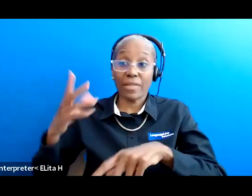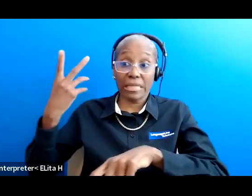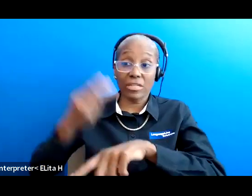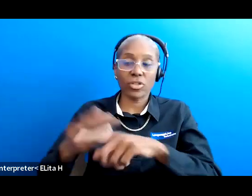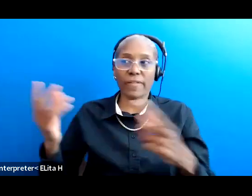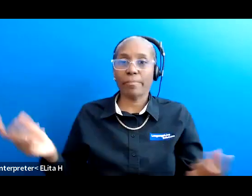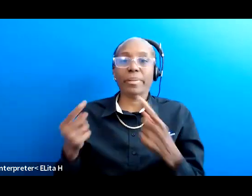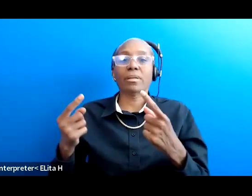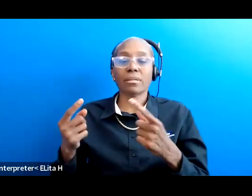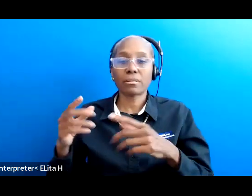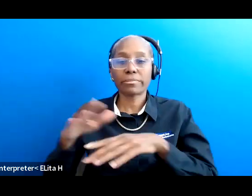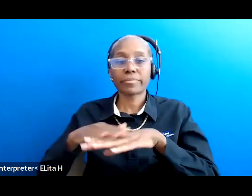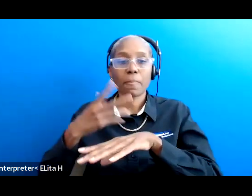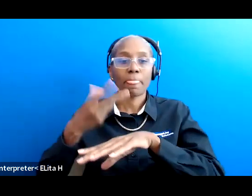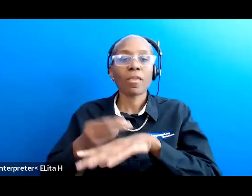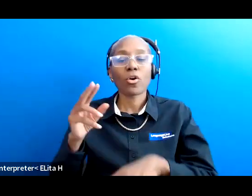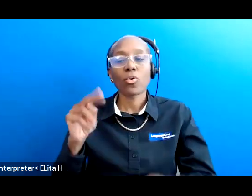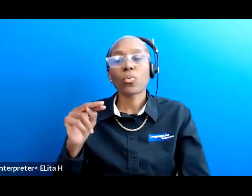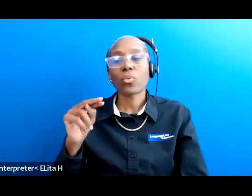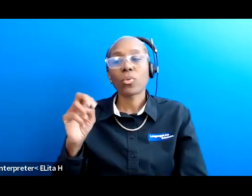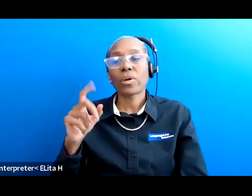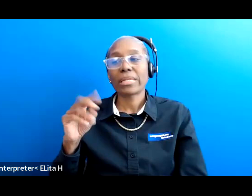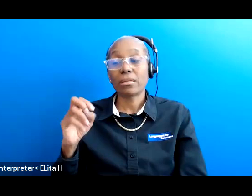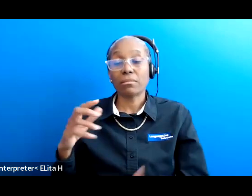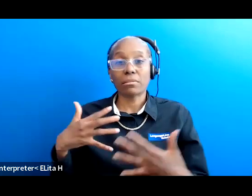If you have a needle phobia, then that's another thing altogether.